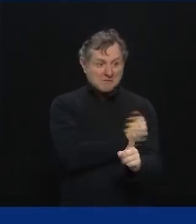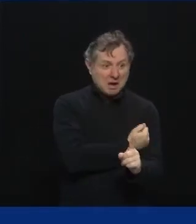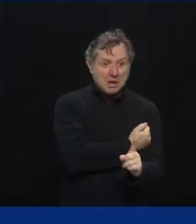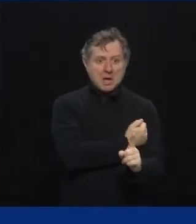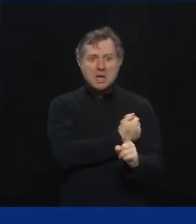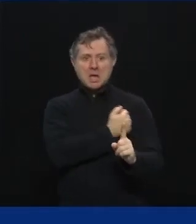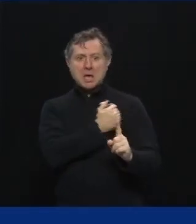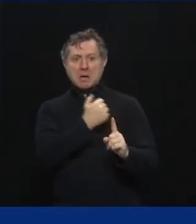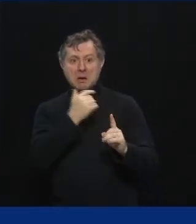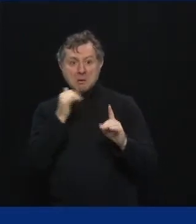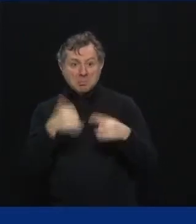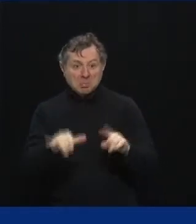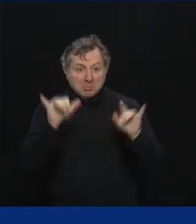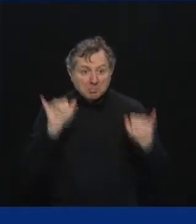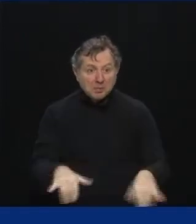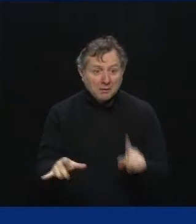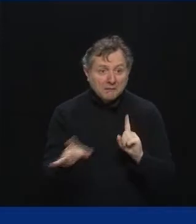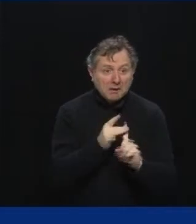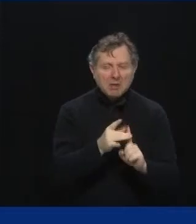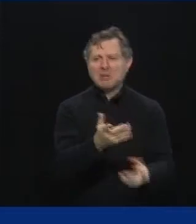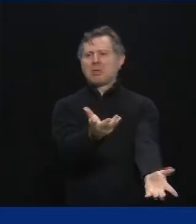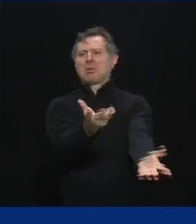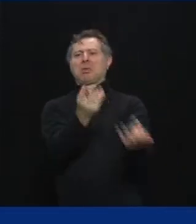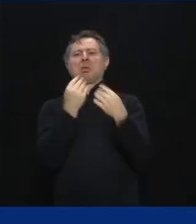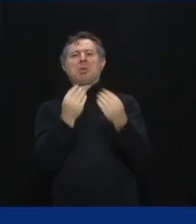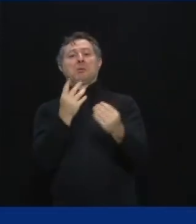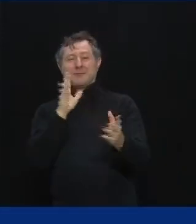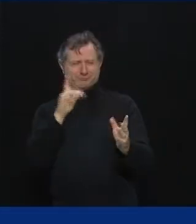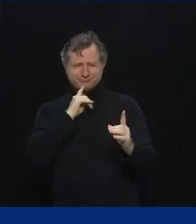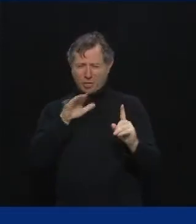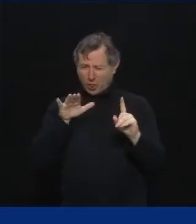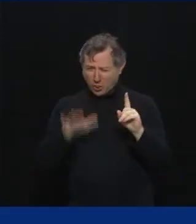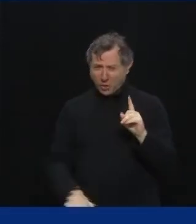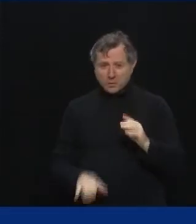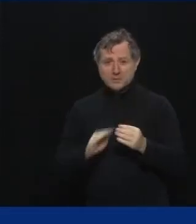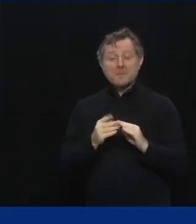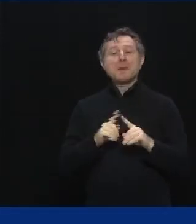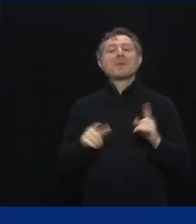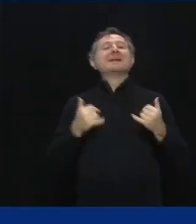PERCENTAGES. THE CASES ARE STILL VERY SMALL. HOW MANY PEOPLE HAVE BEEN --